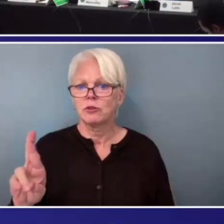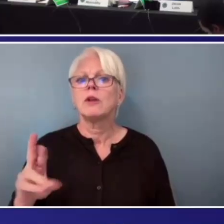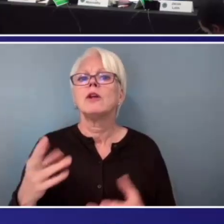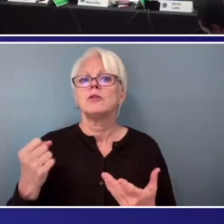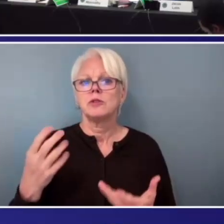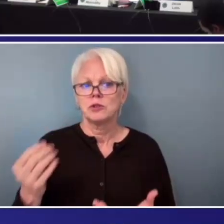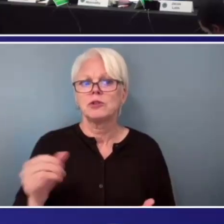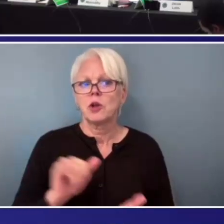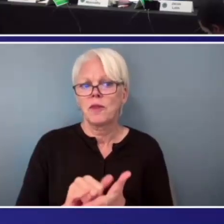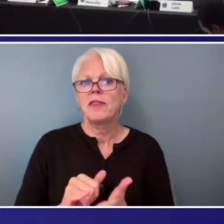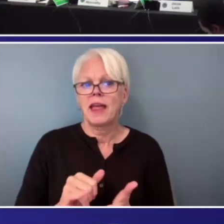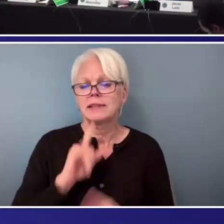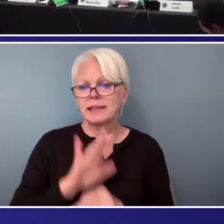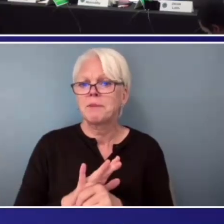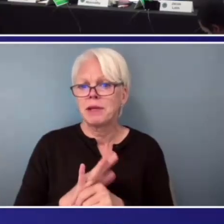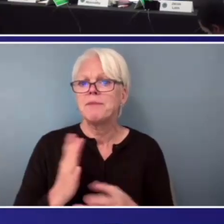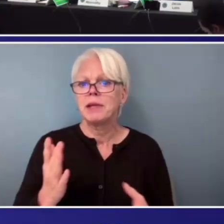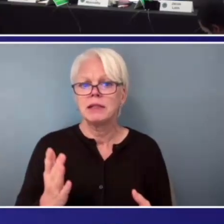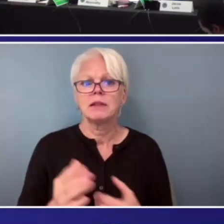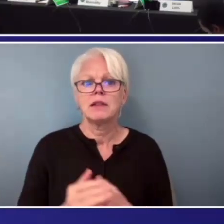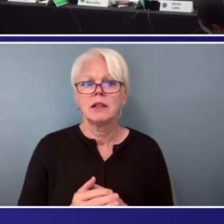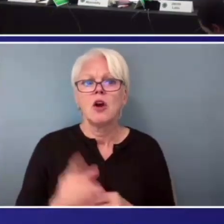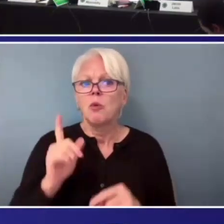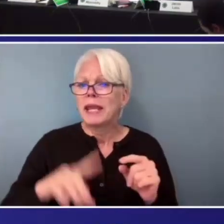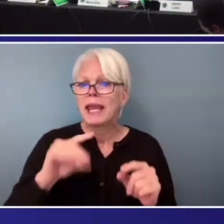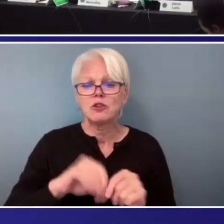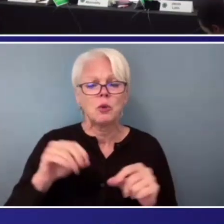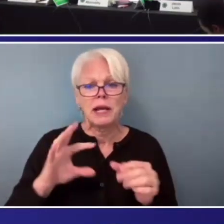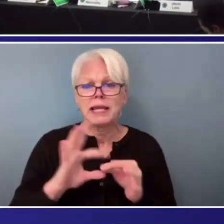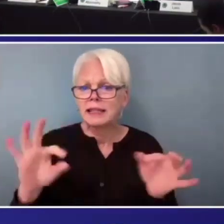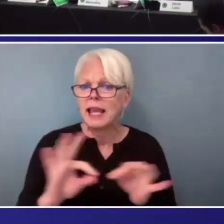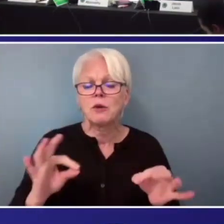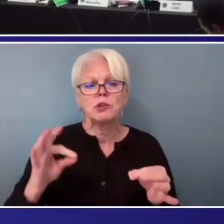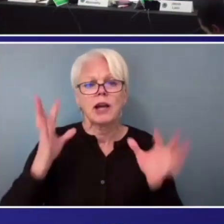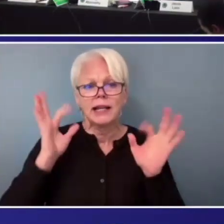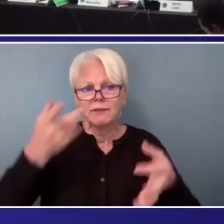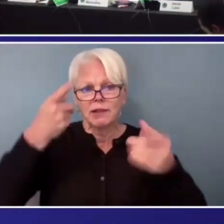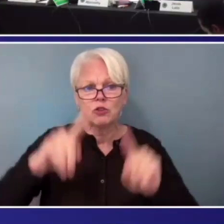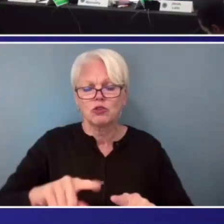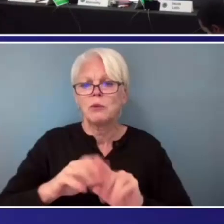so that's the commitment. So we can't do it in, can't do it in the language. Definitely agree, I think, with the with the proposal and that there